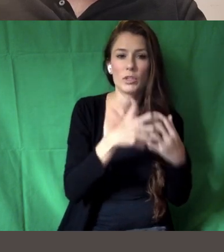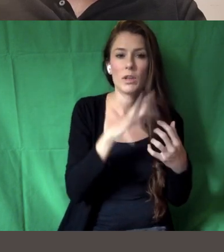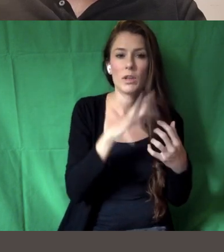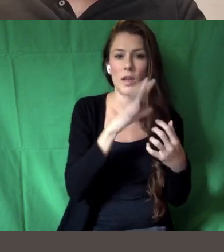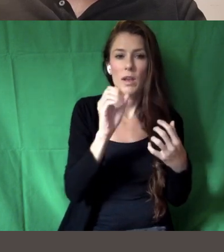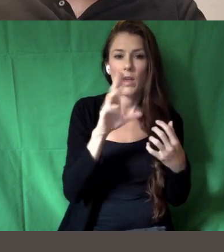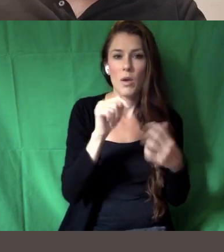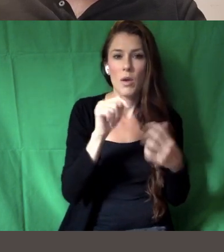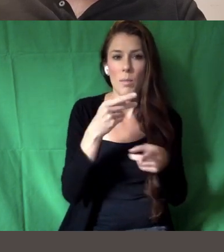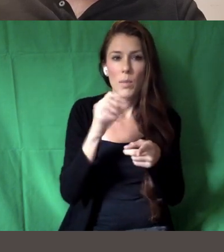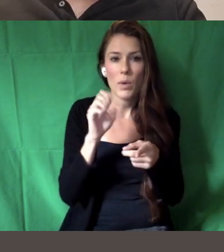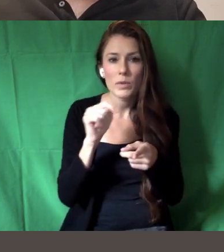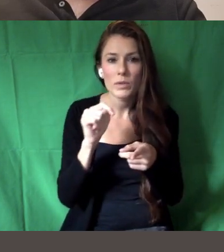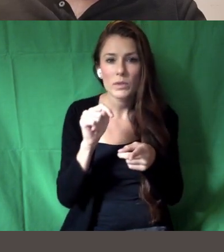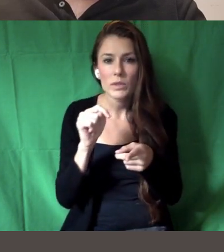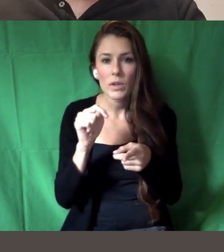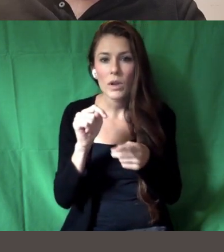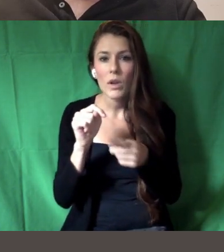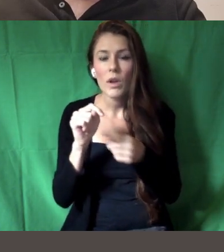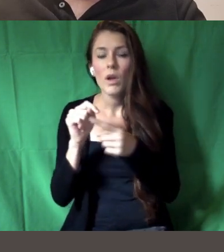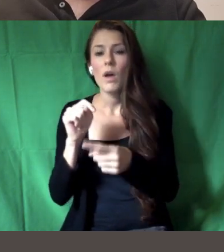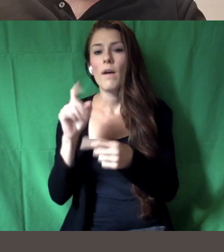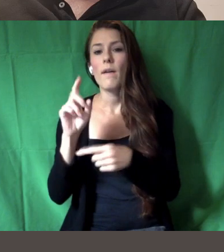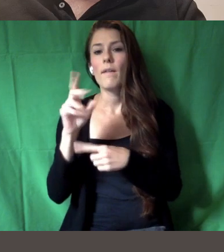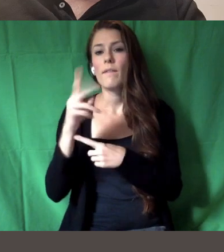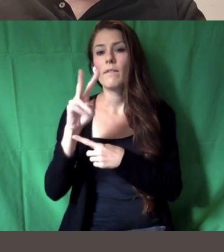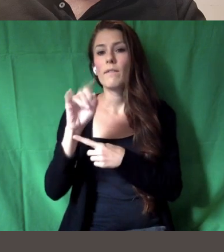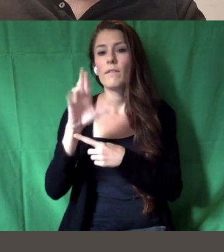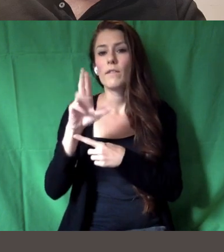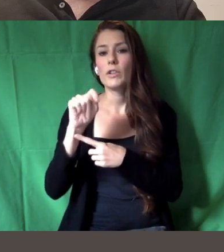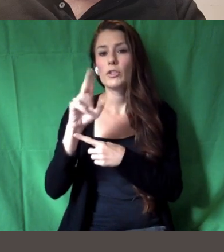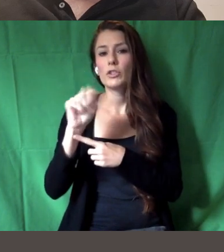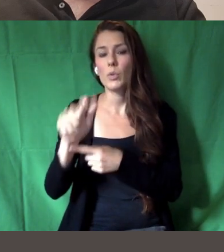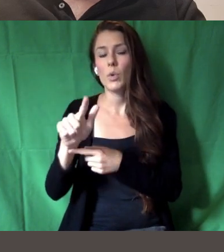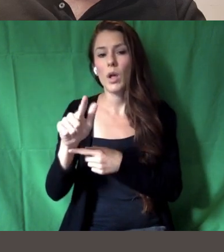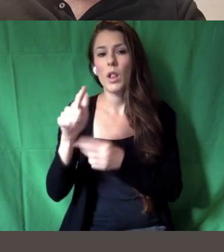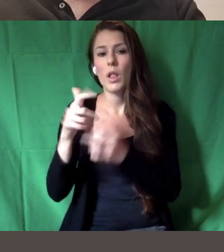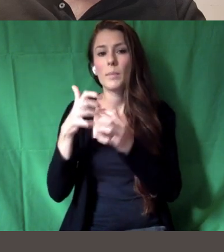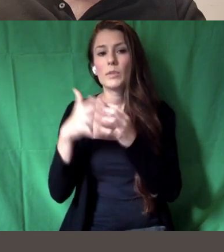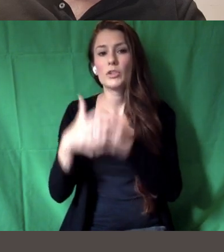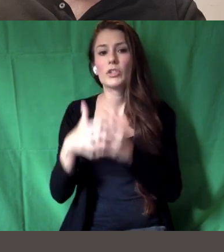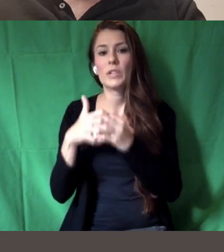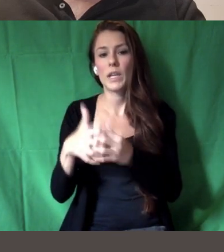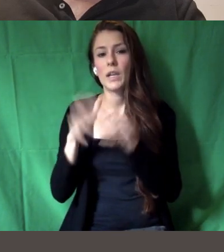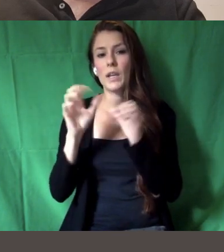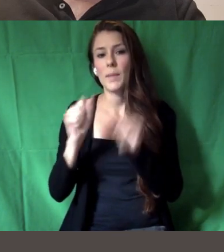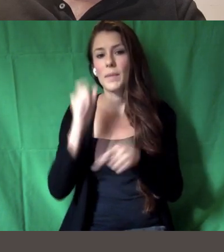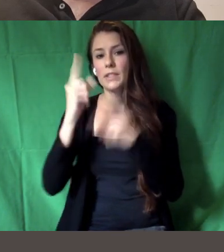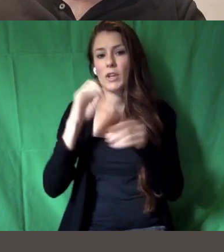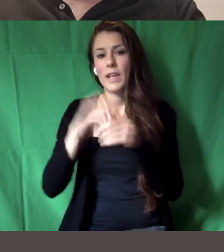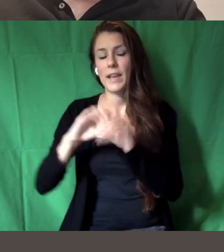Fargate and Virtual Machines could be configured into Kubernetes or regular container clusters.